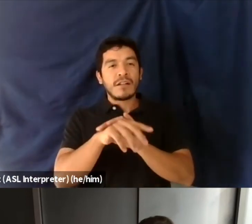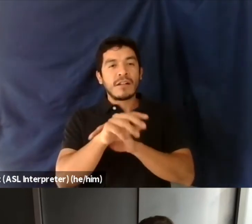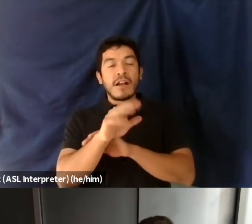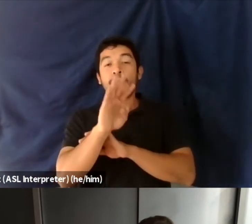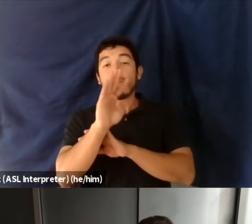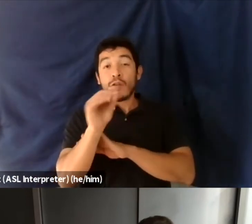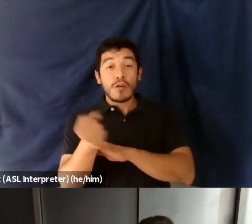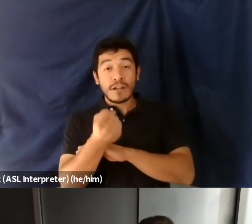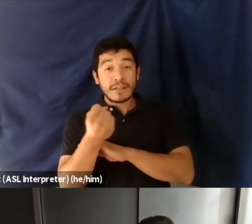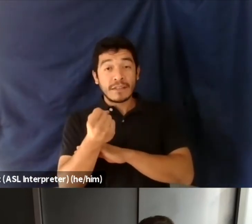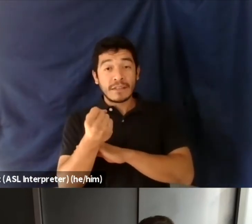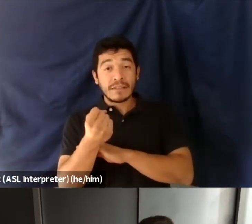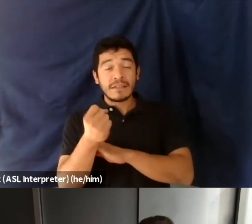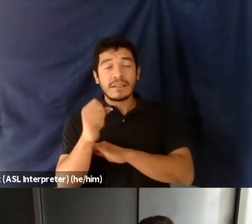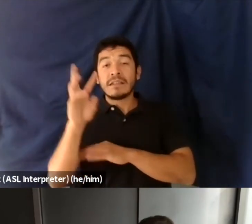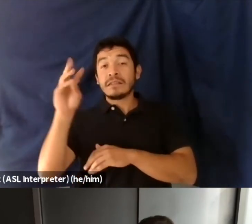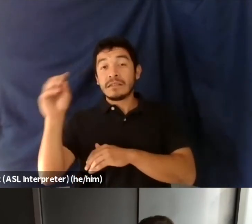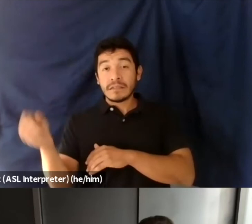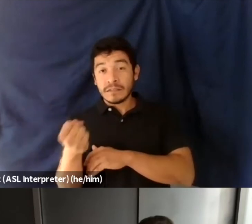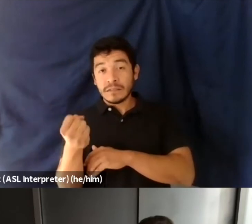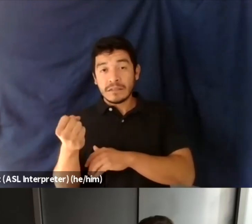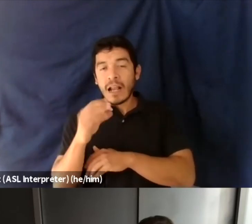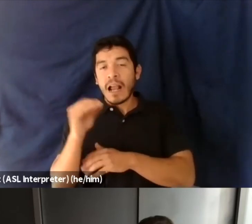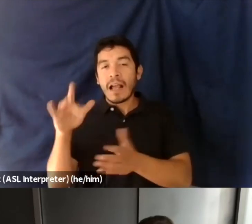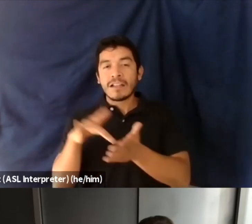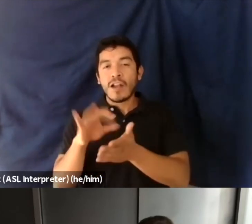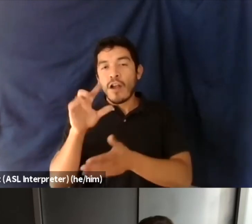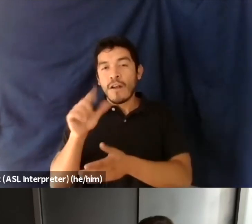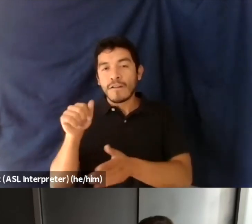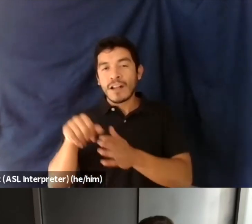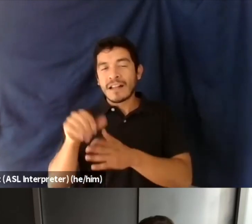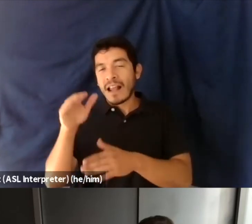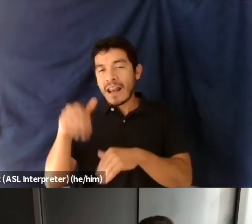Kentucky in the sixties and central Florida in the late eighties, early nineties.